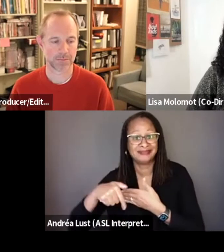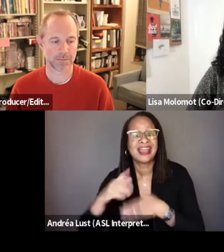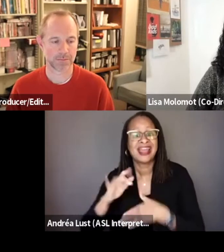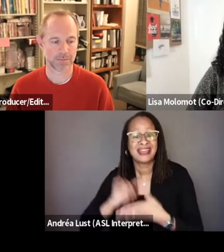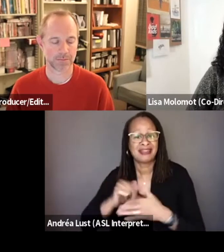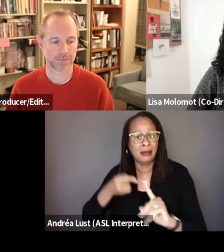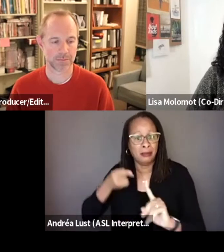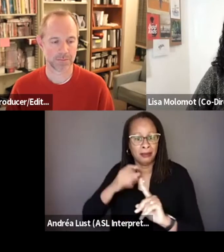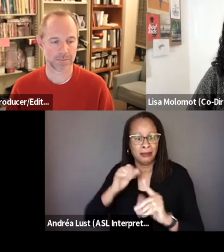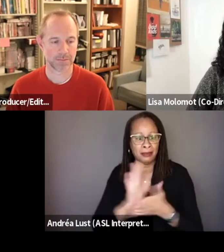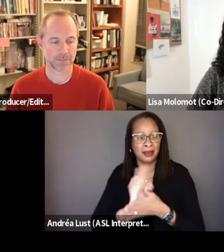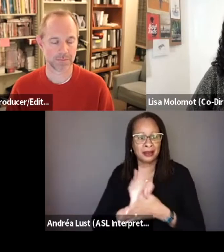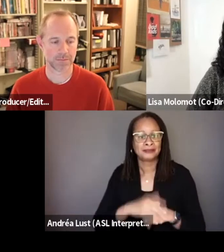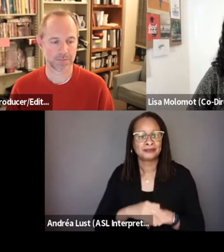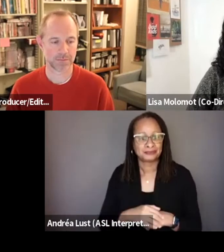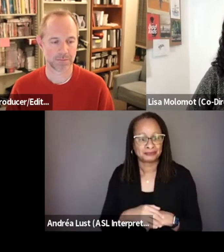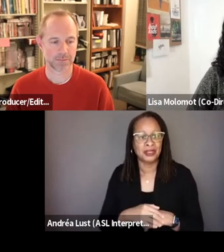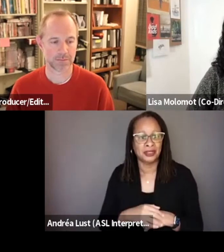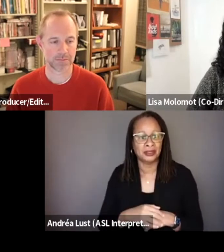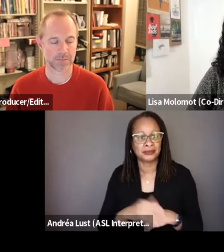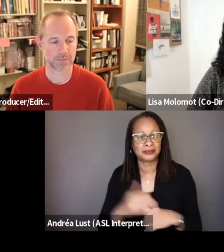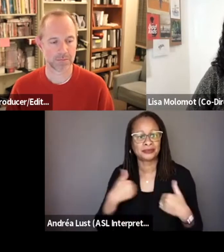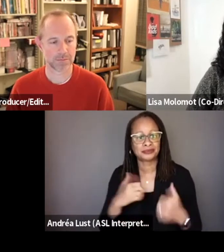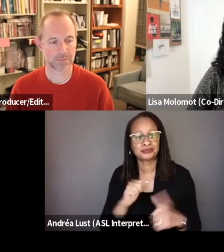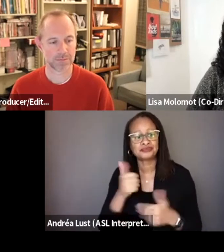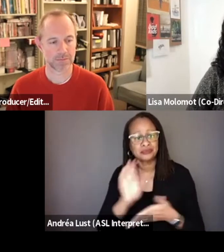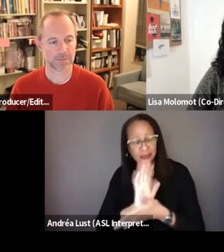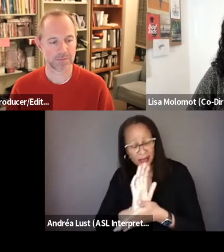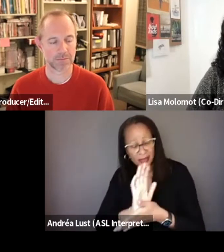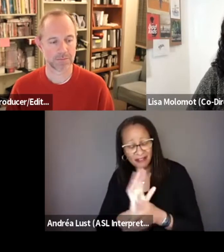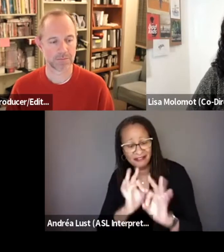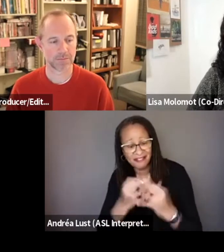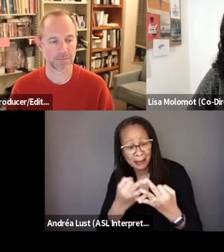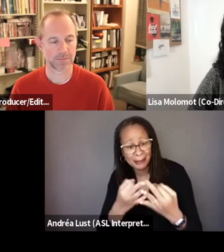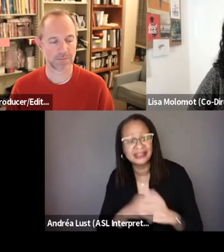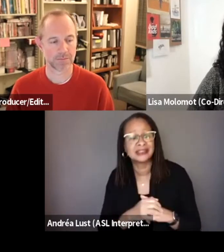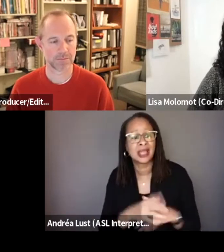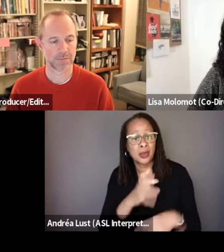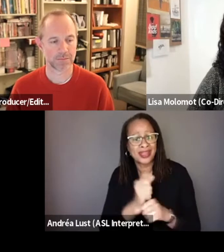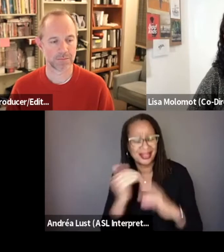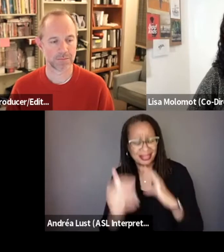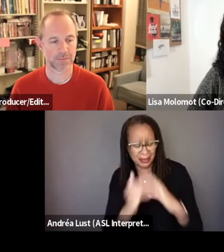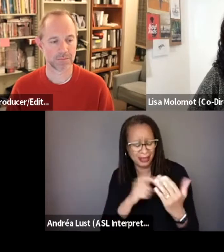we had been filming with other families, and when we got the email, I sort of was like,